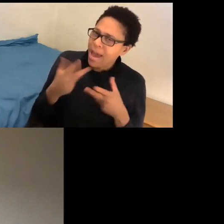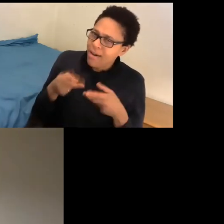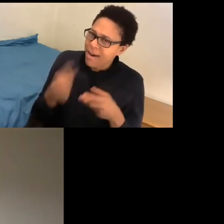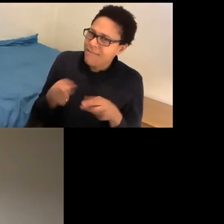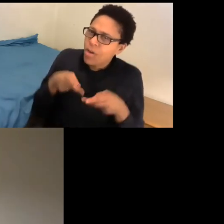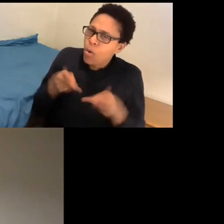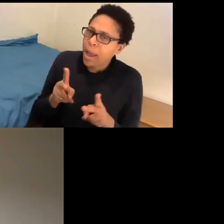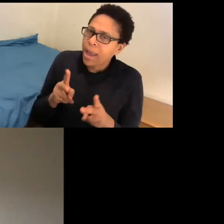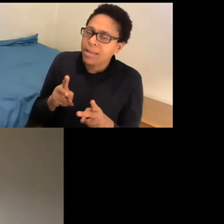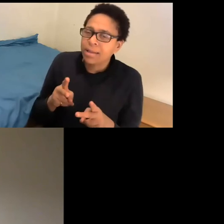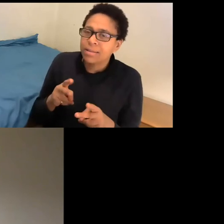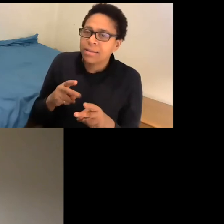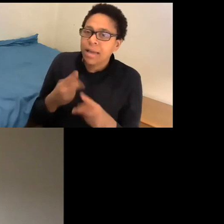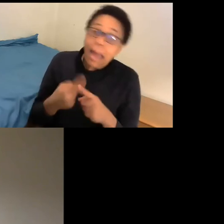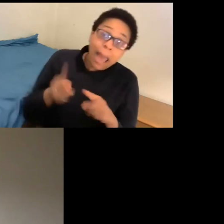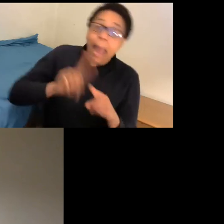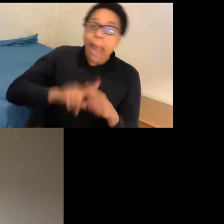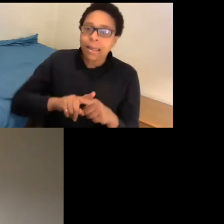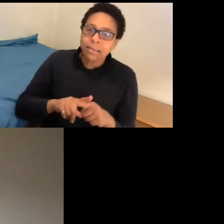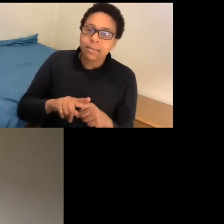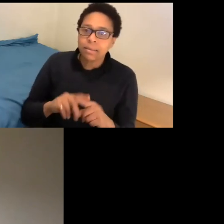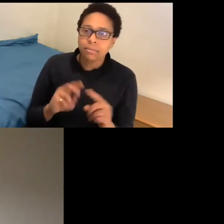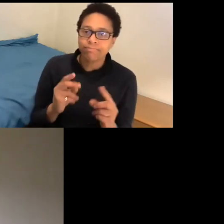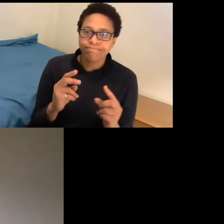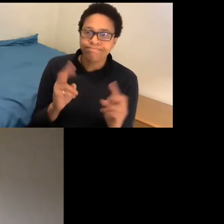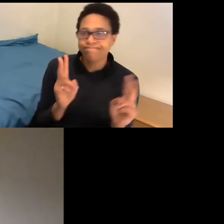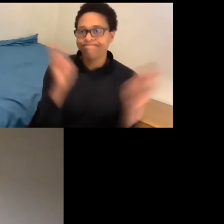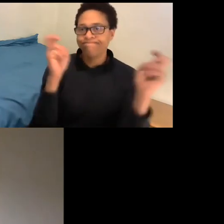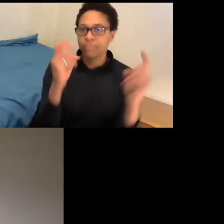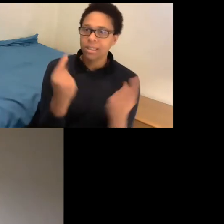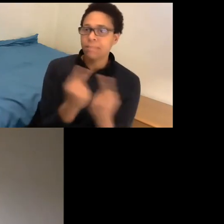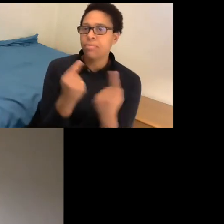very fine line, isn't it? Okay, this last comment here. 'It